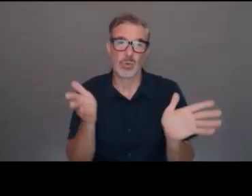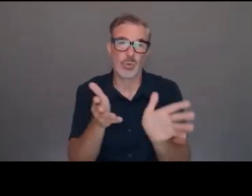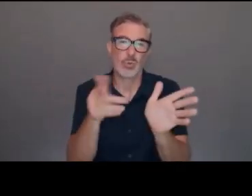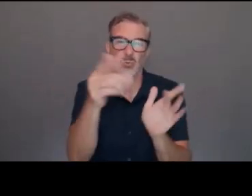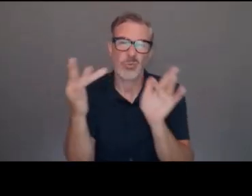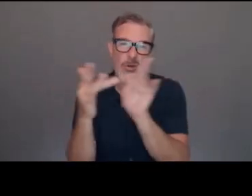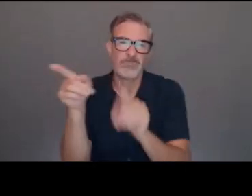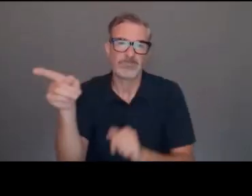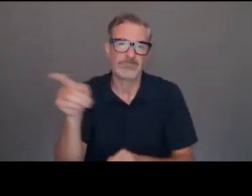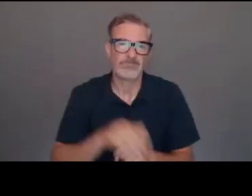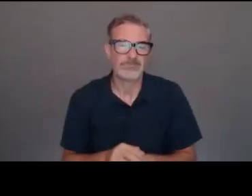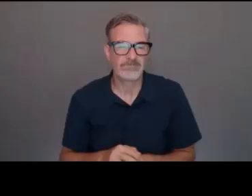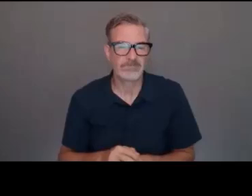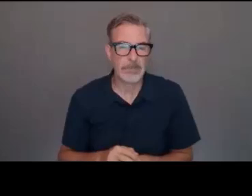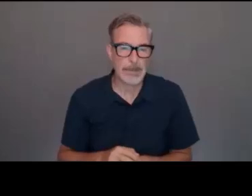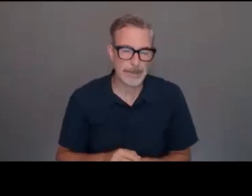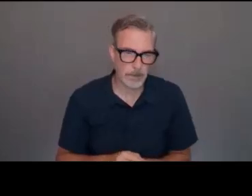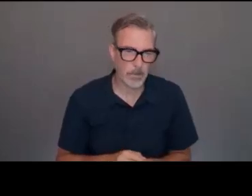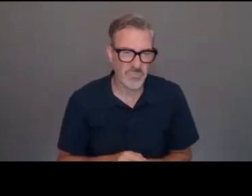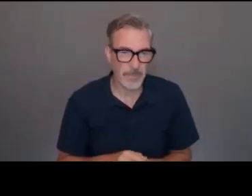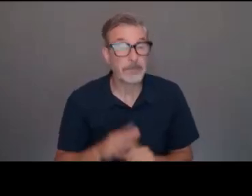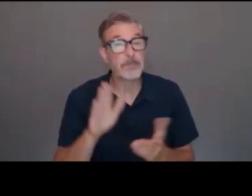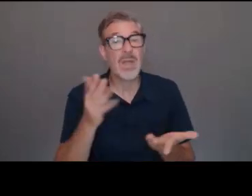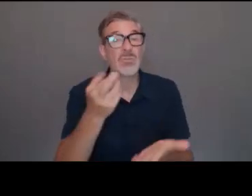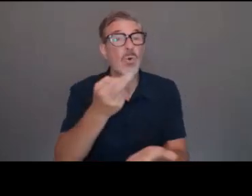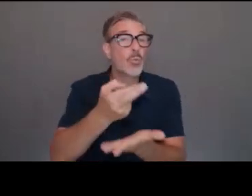So, Useful Resources and Closing Remarks.